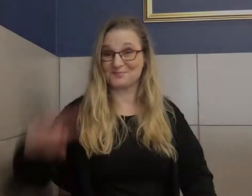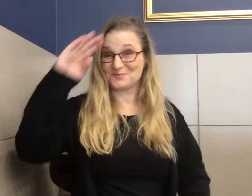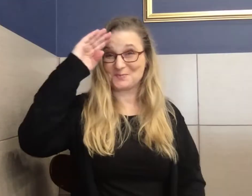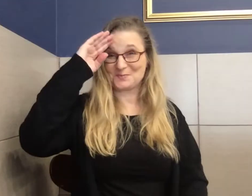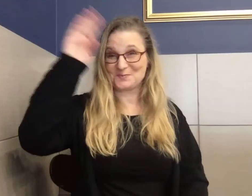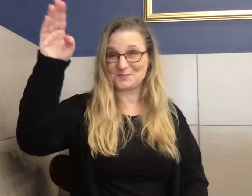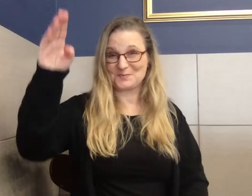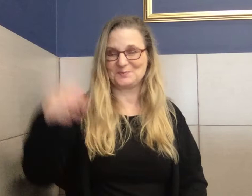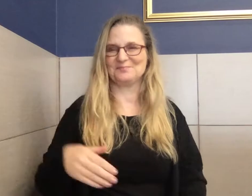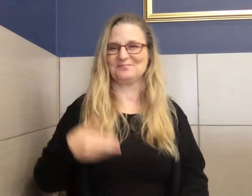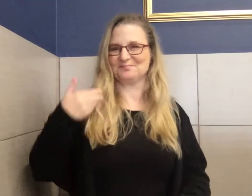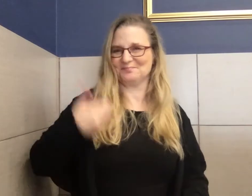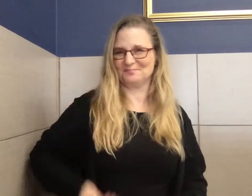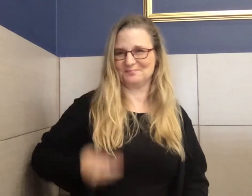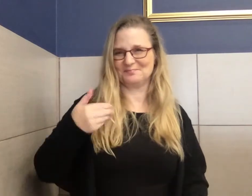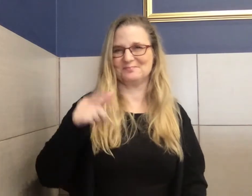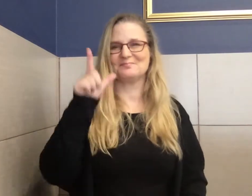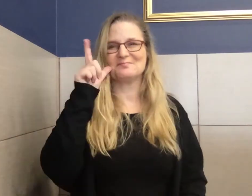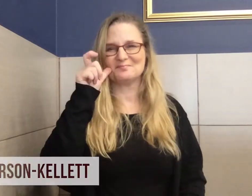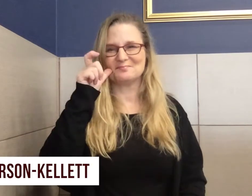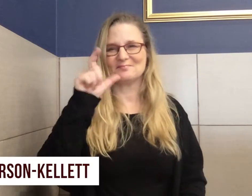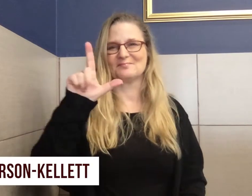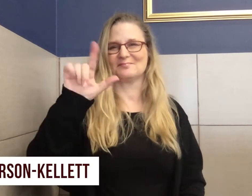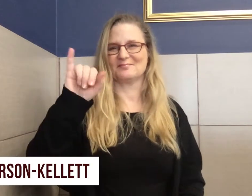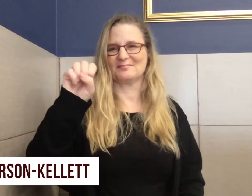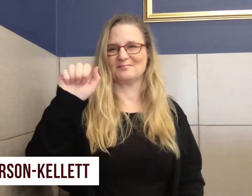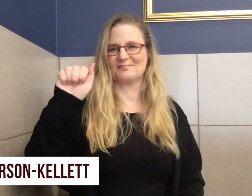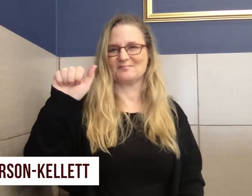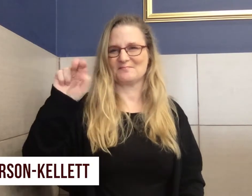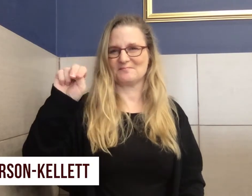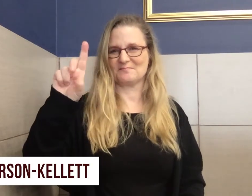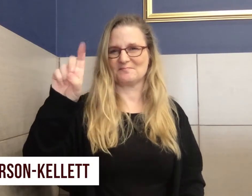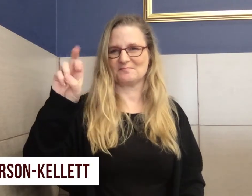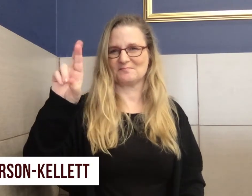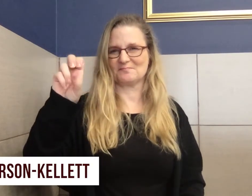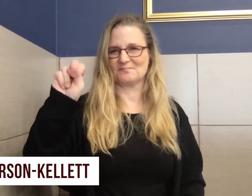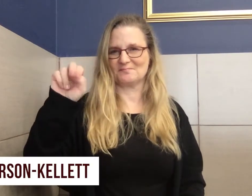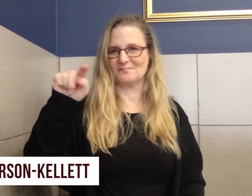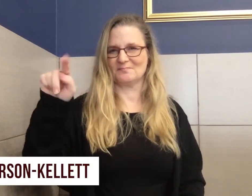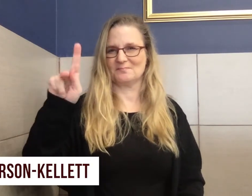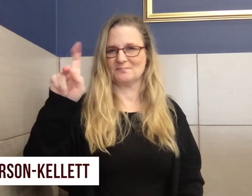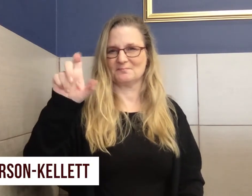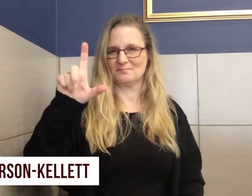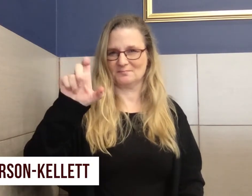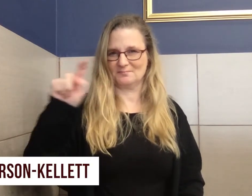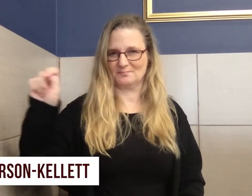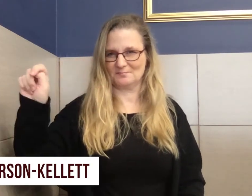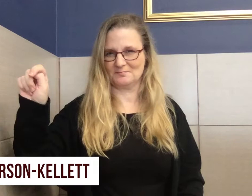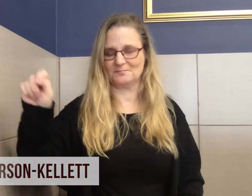Hello! I am Lisa Anderson-Kellett.